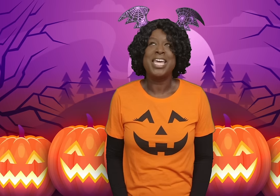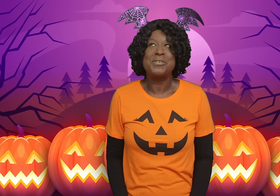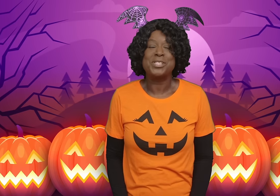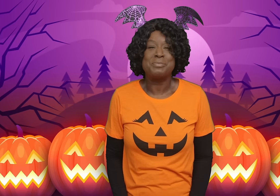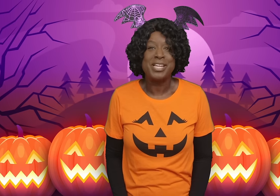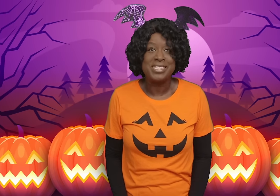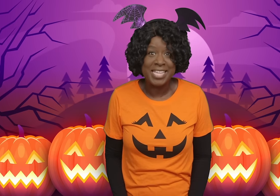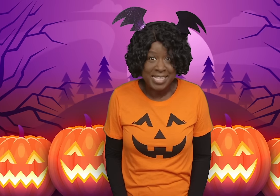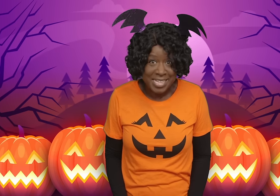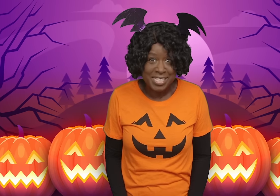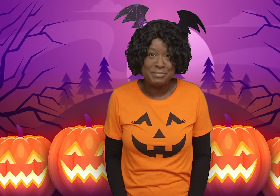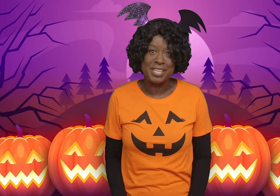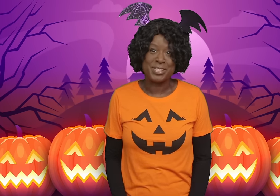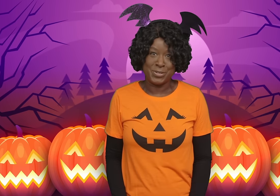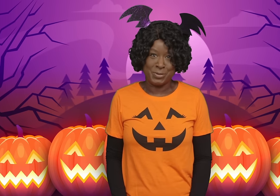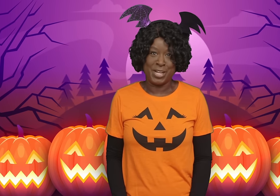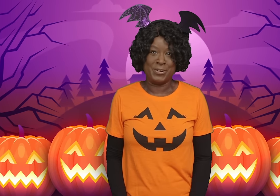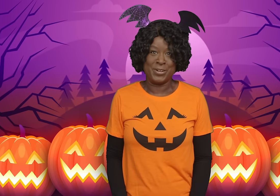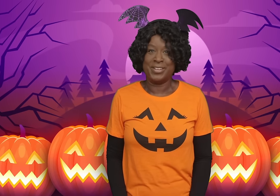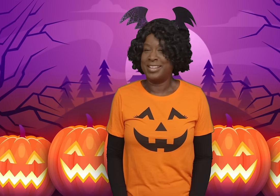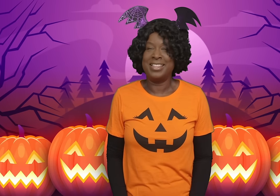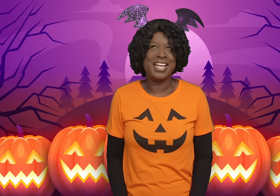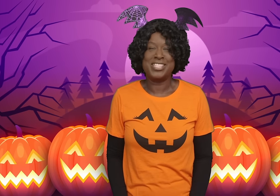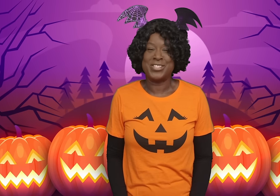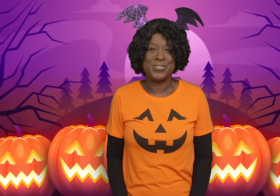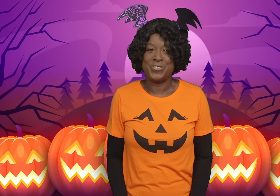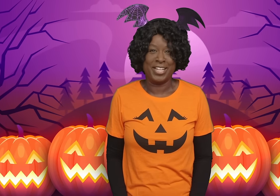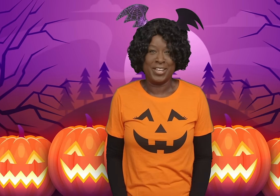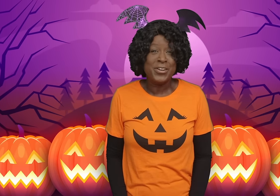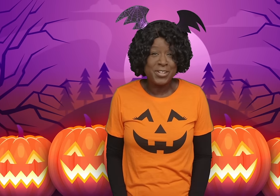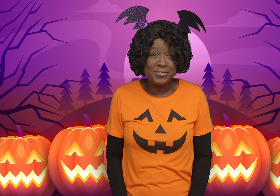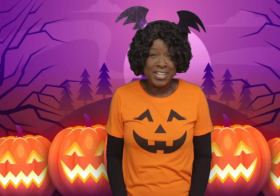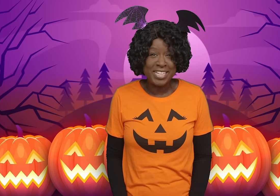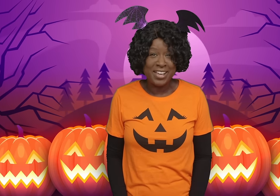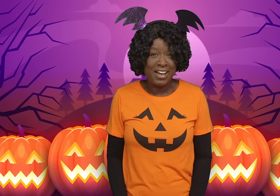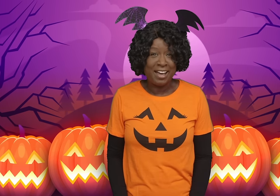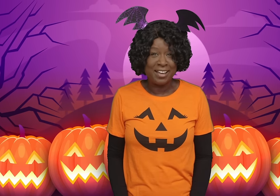He was pretending to be a superhero. That's so funny. What a funny dog.